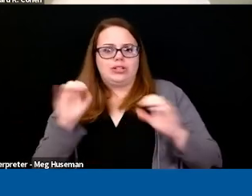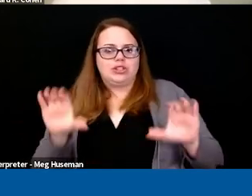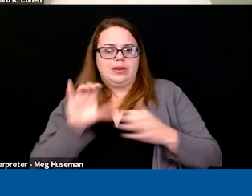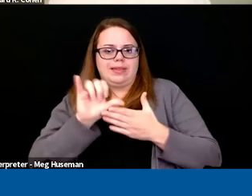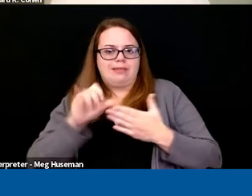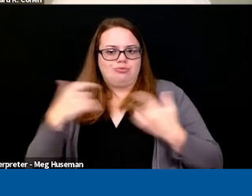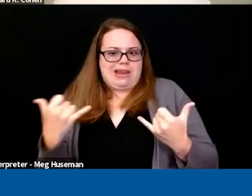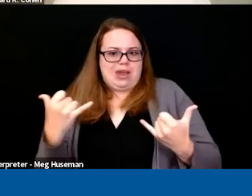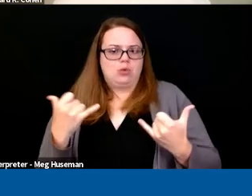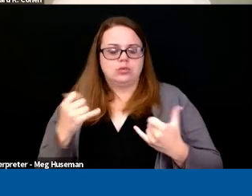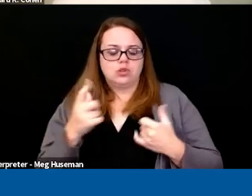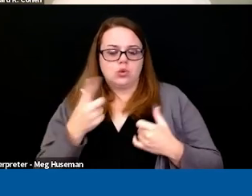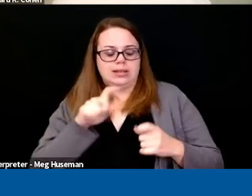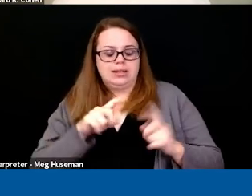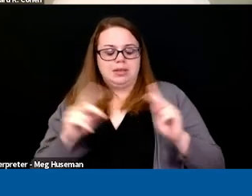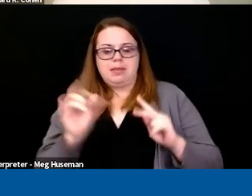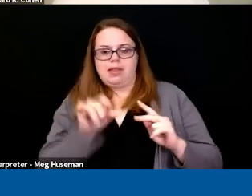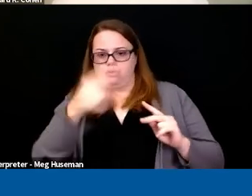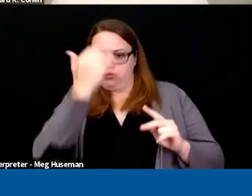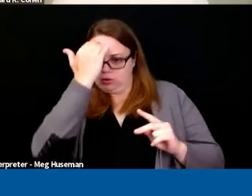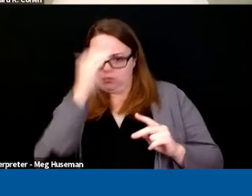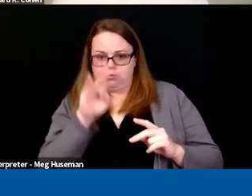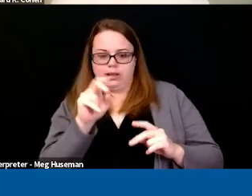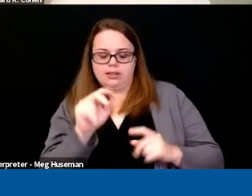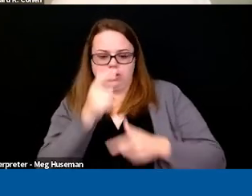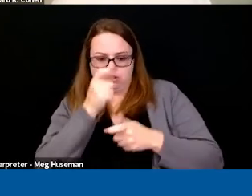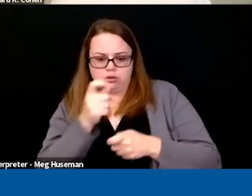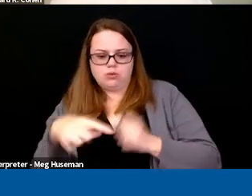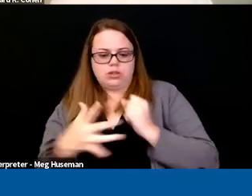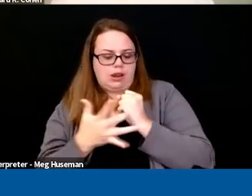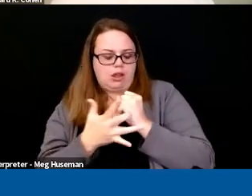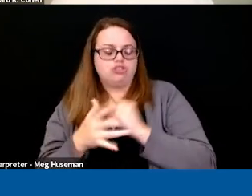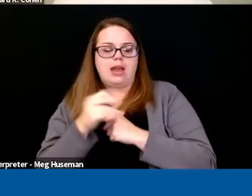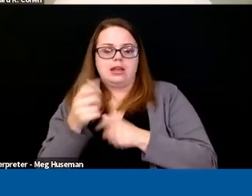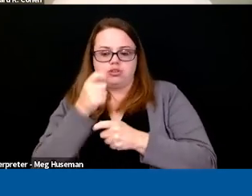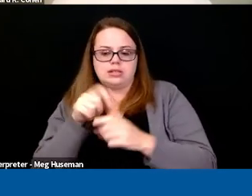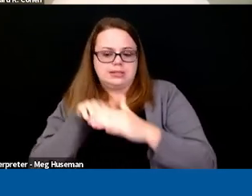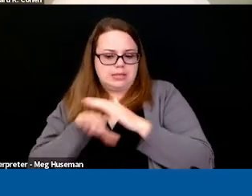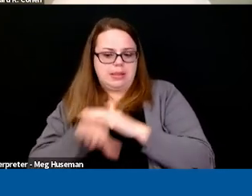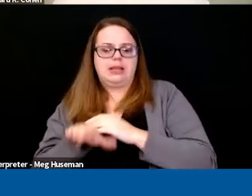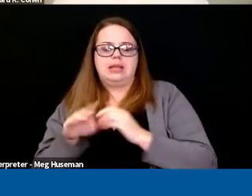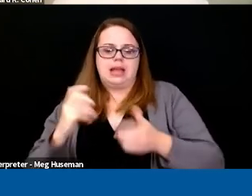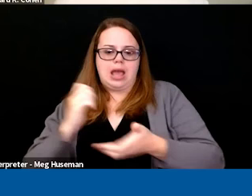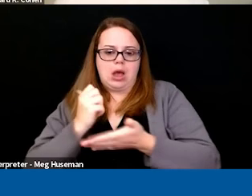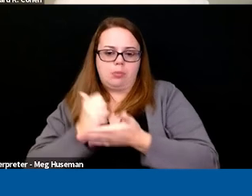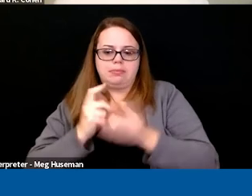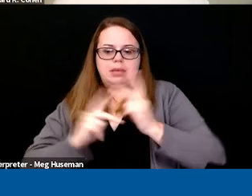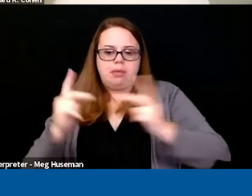So we need people like yourself, Brent, that are interested in those technologies and also interested in accessibility to bridge the gap and make sure that we're not left behind.